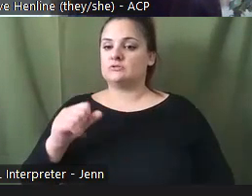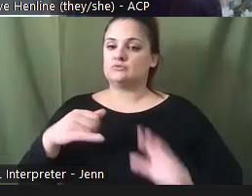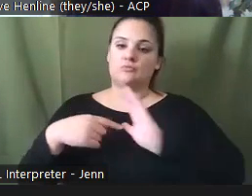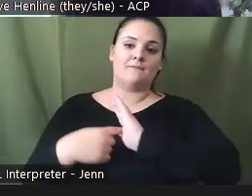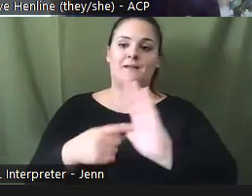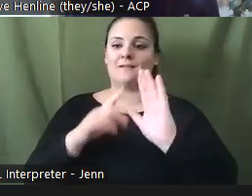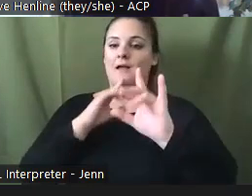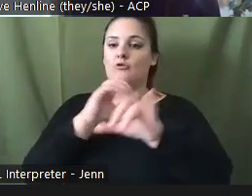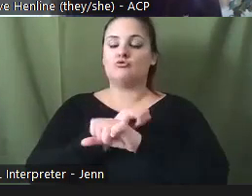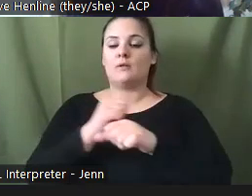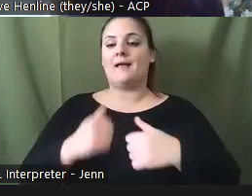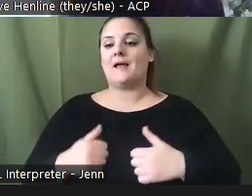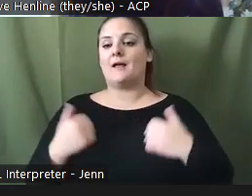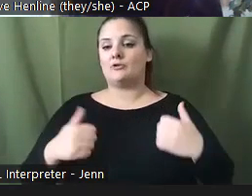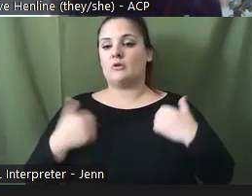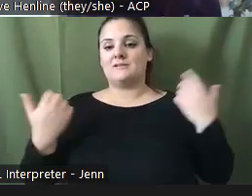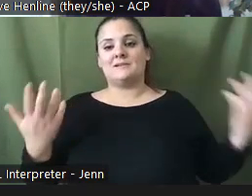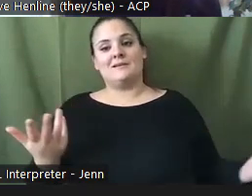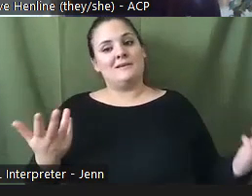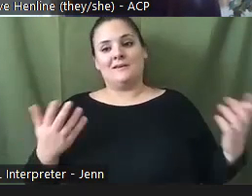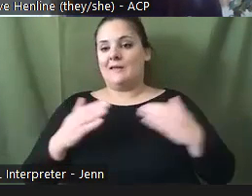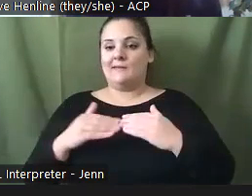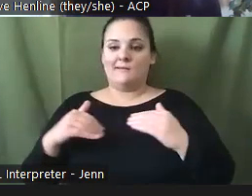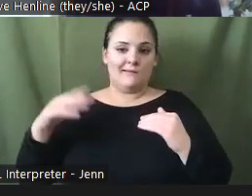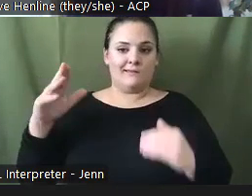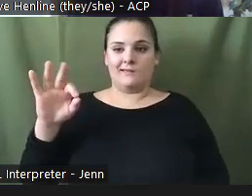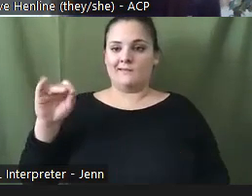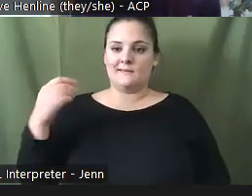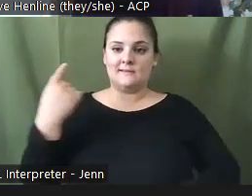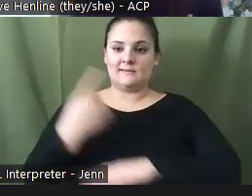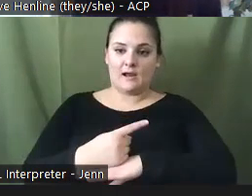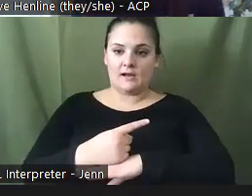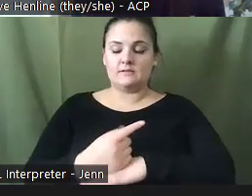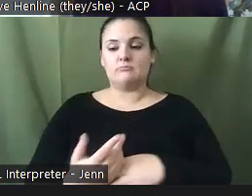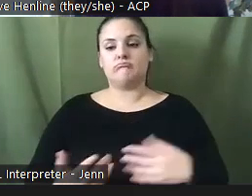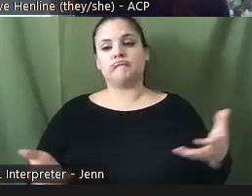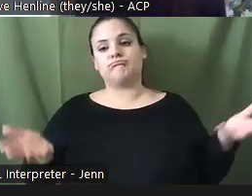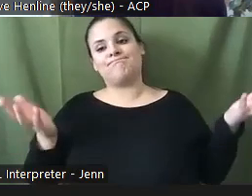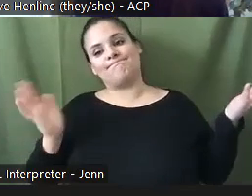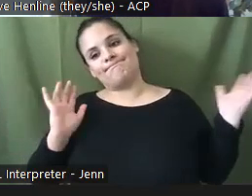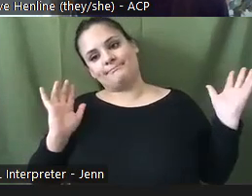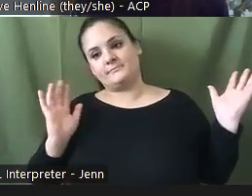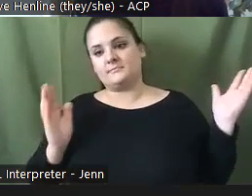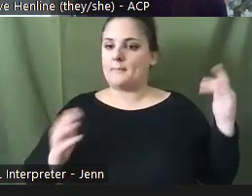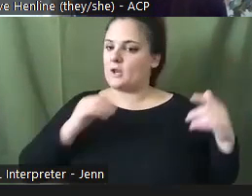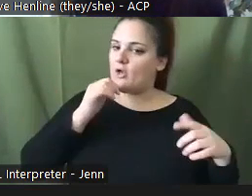that are beyond that 90 day mark, they might not receive the full benefits of the program